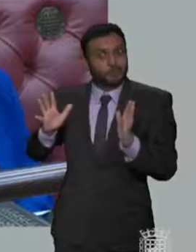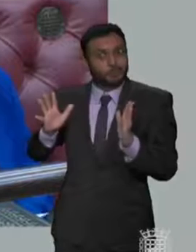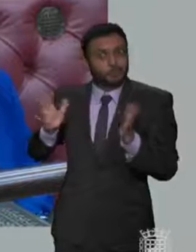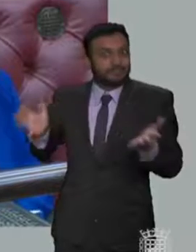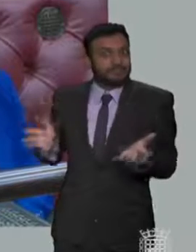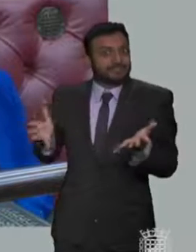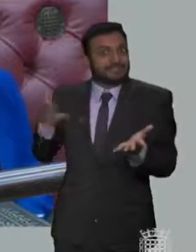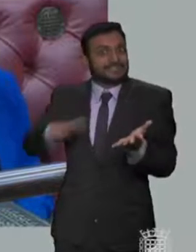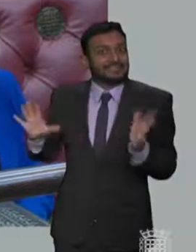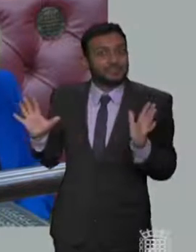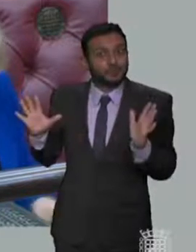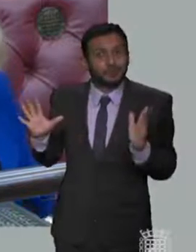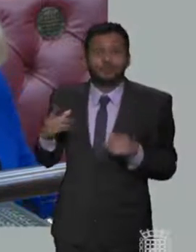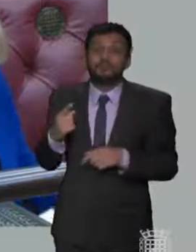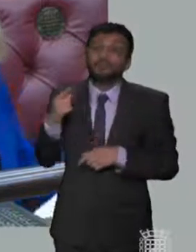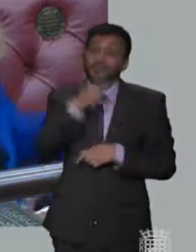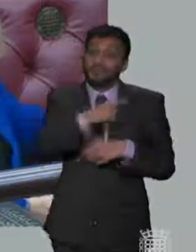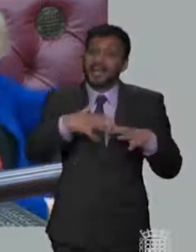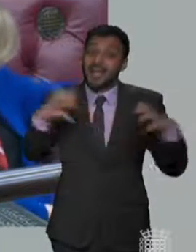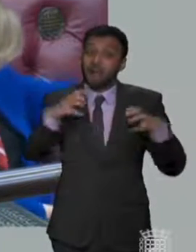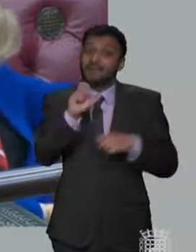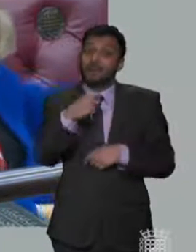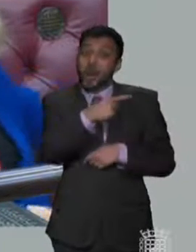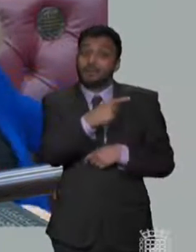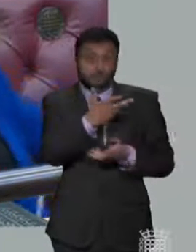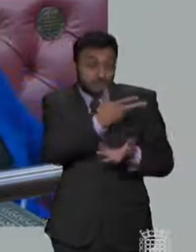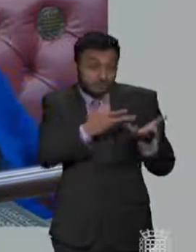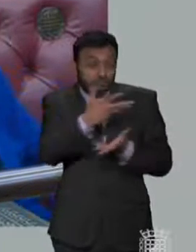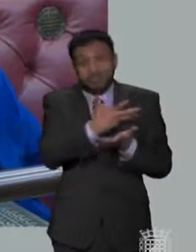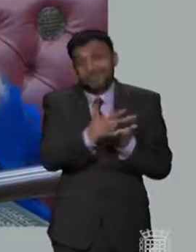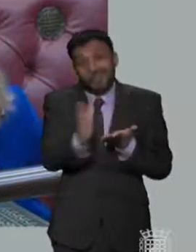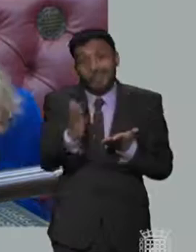from the other place was clear they want us to pass this bill and for the government to